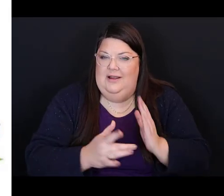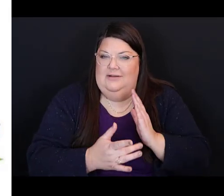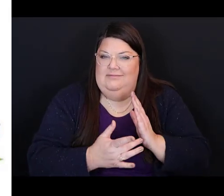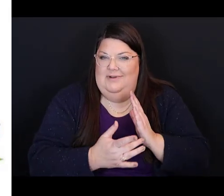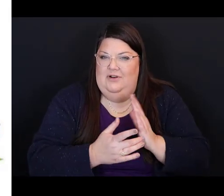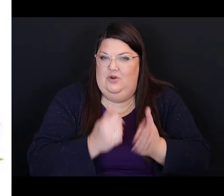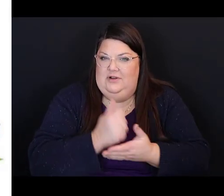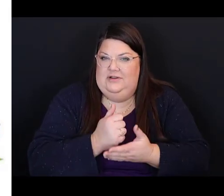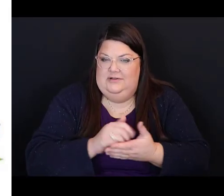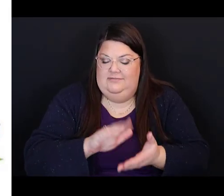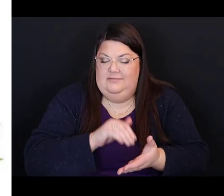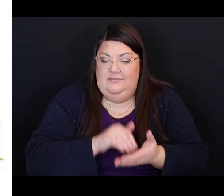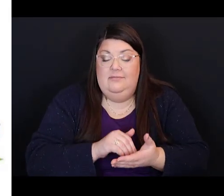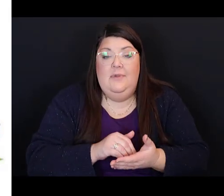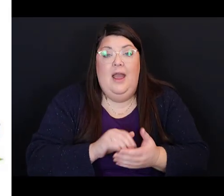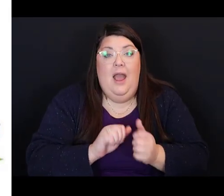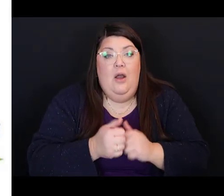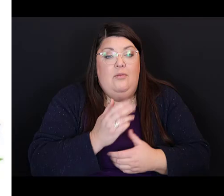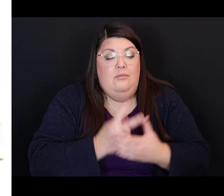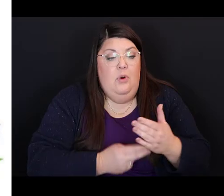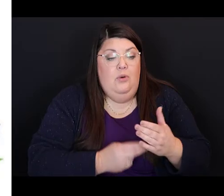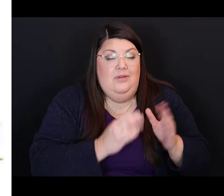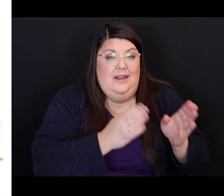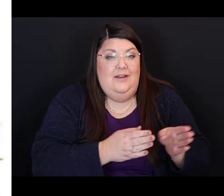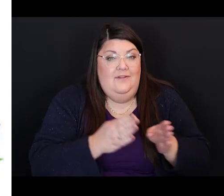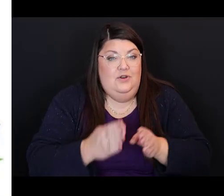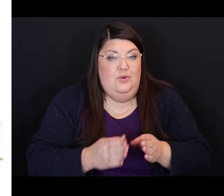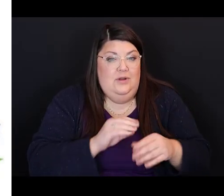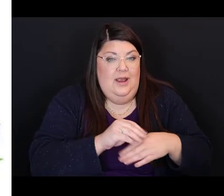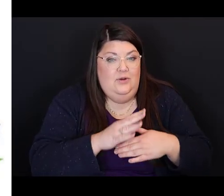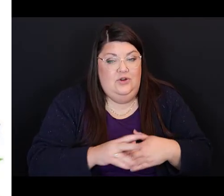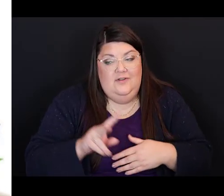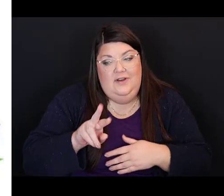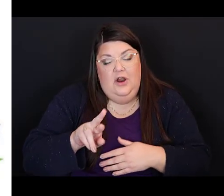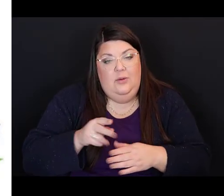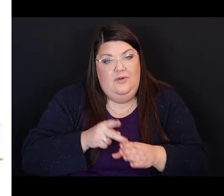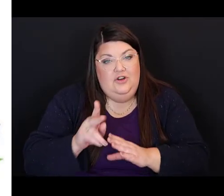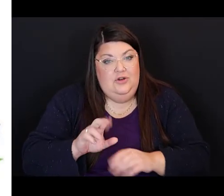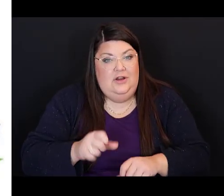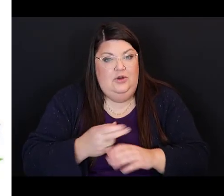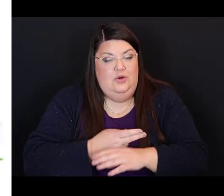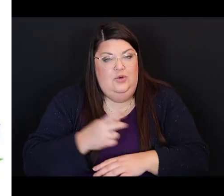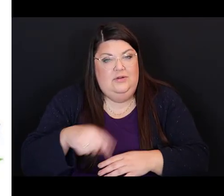assistance centers is how both individual counselors and VR professionals can use these